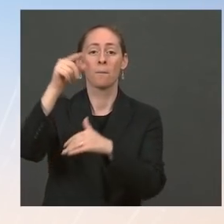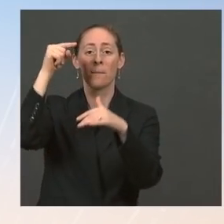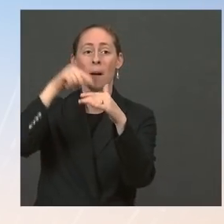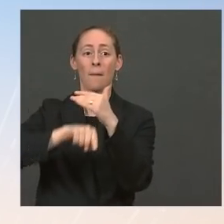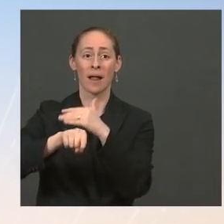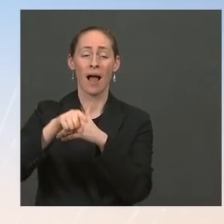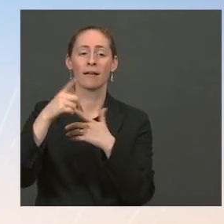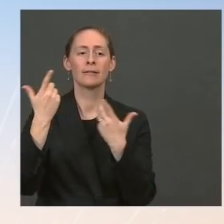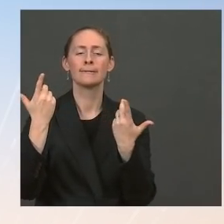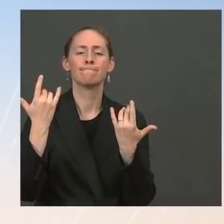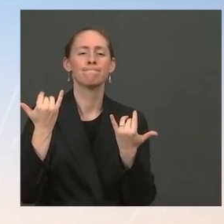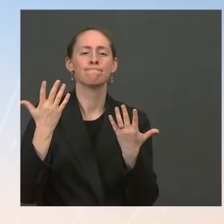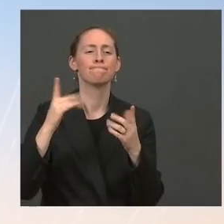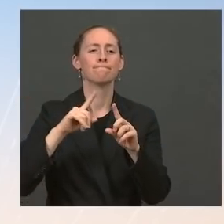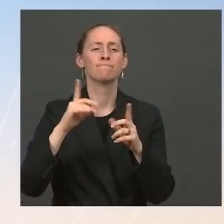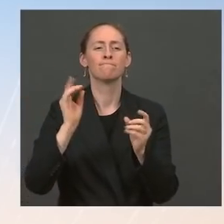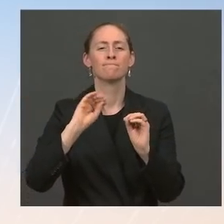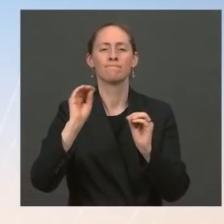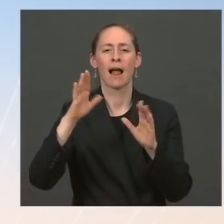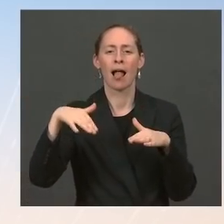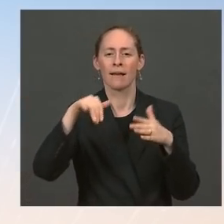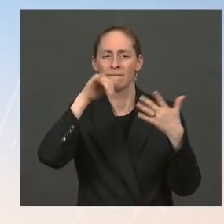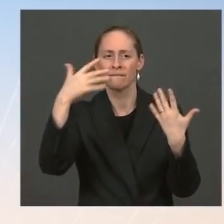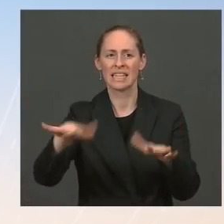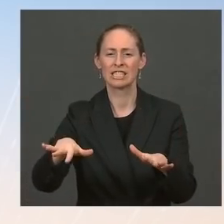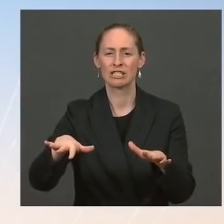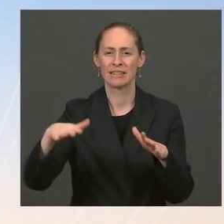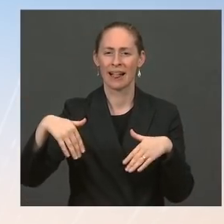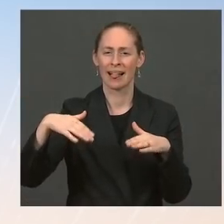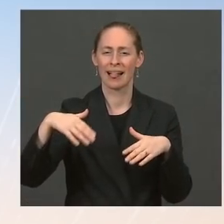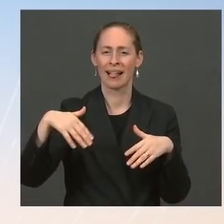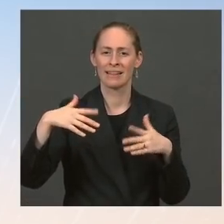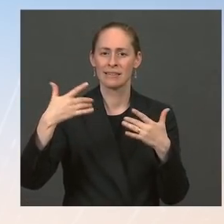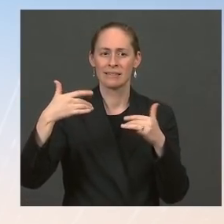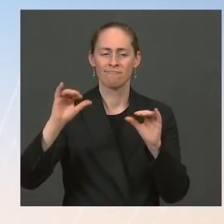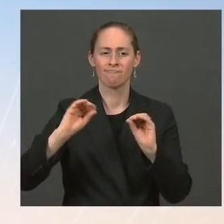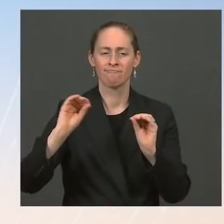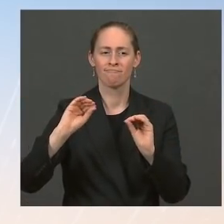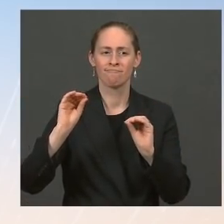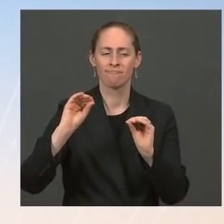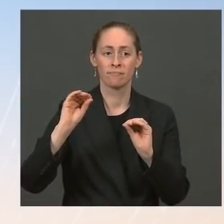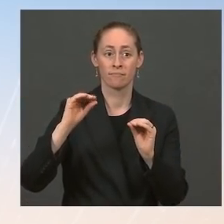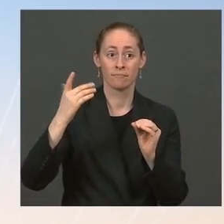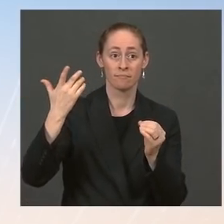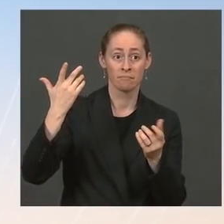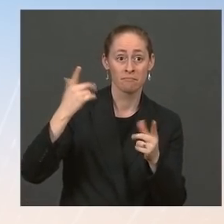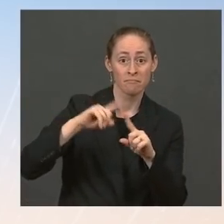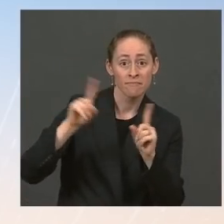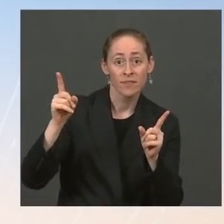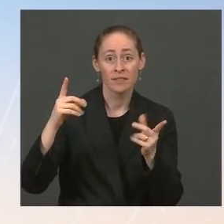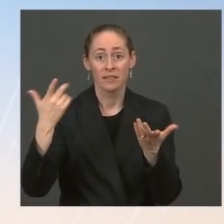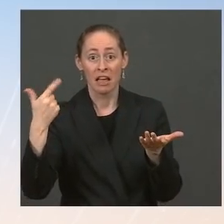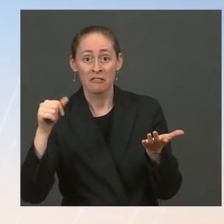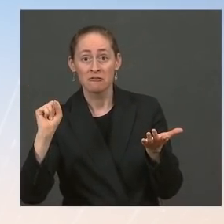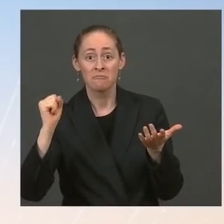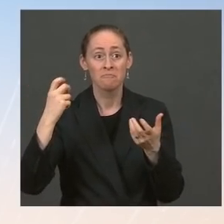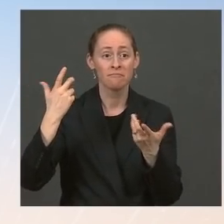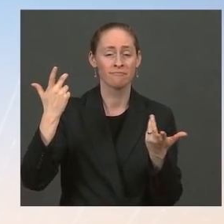So, suggesting that changing that would lower the price of gas, I don't know that that makes substantive sense. The Press: But the market looks out --